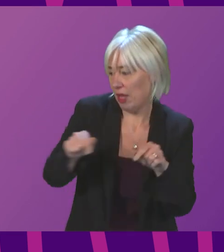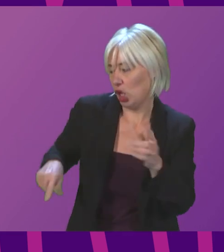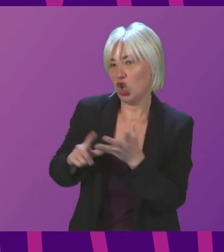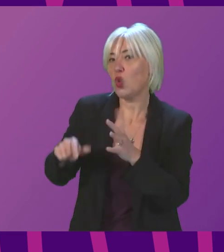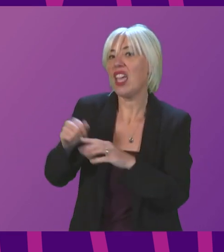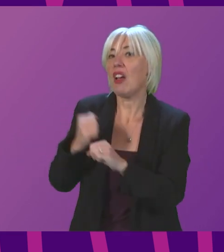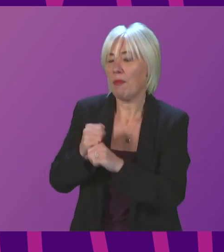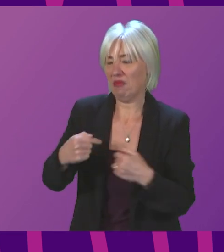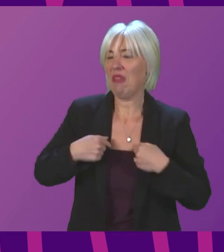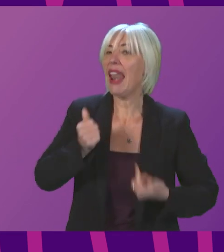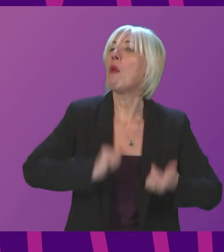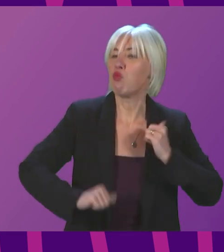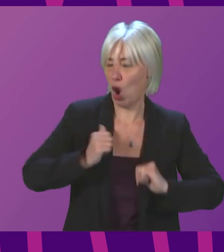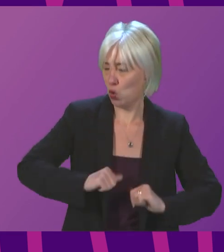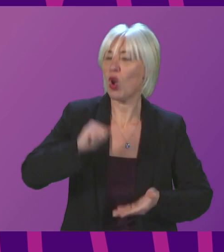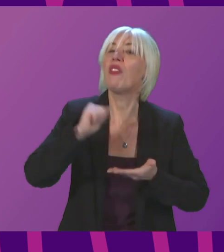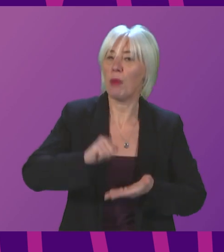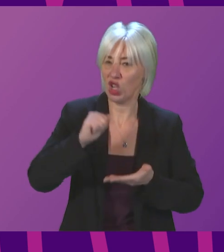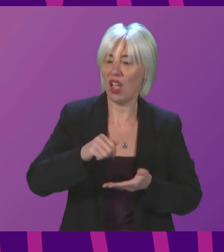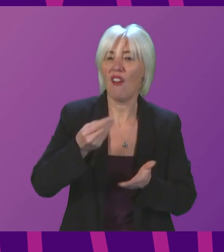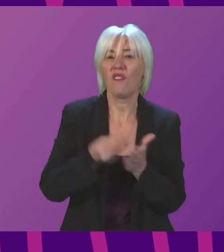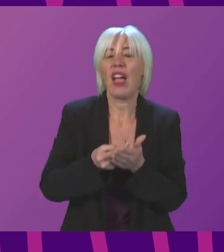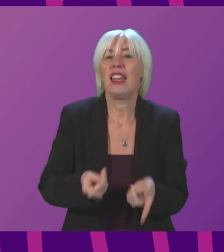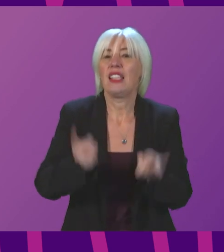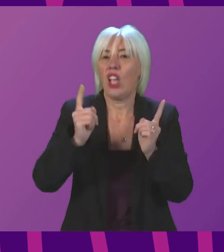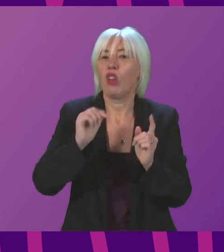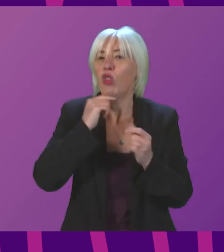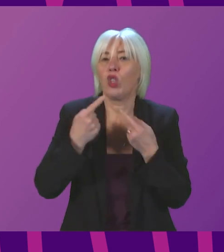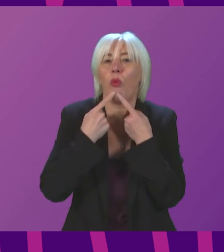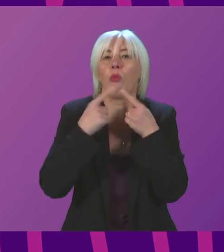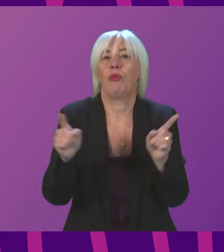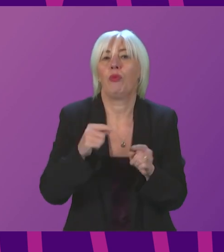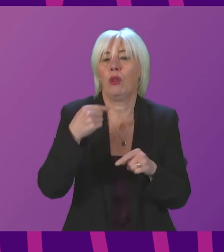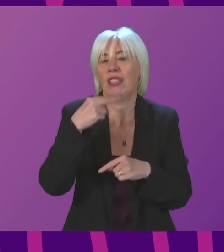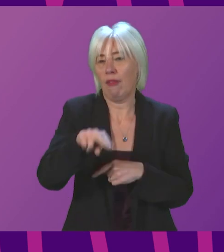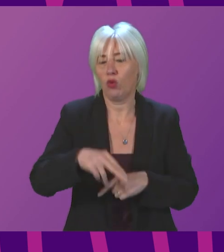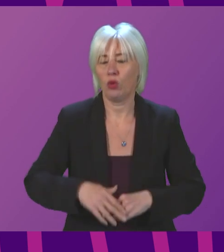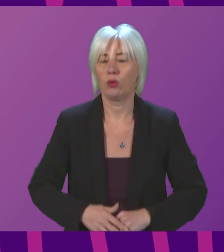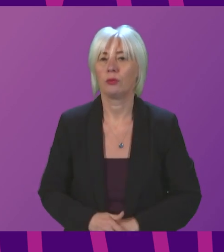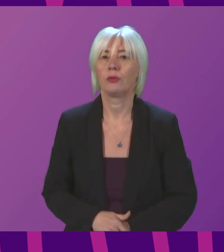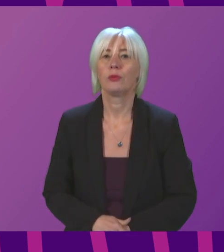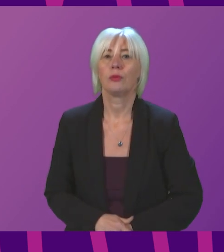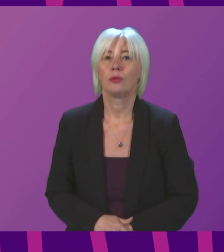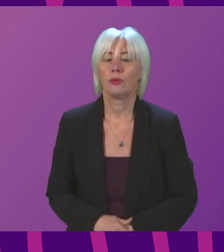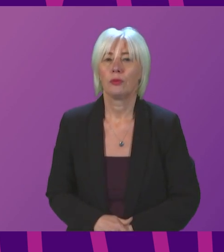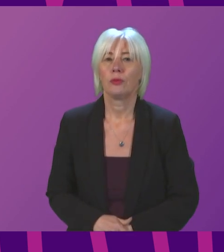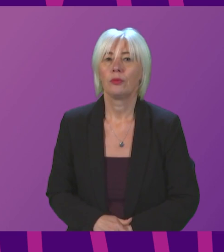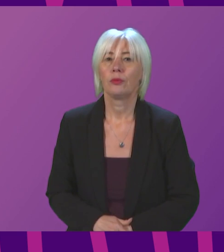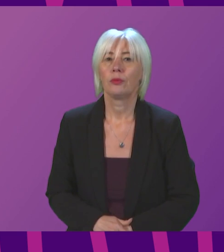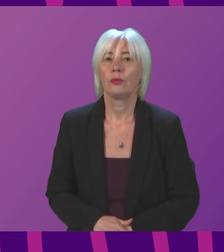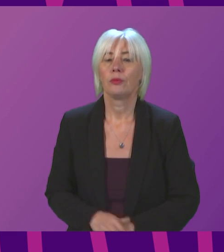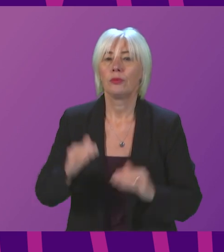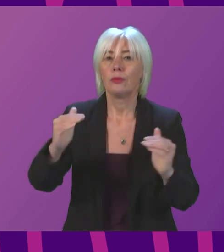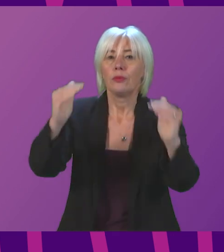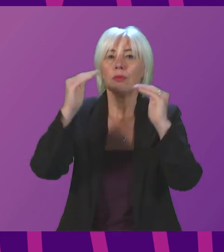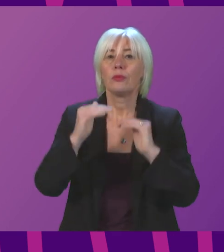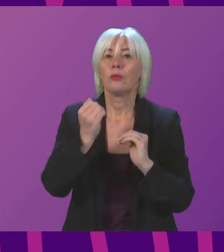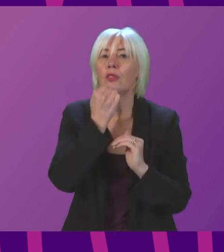I am proud of the budget that the finance secretary will present to Parliament later